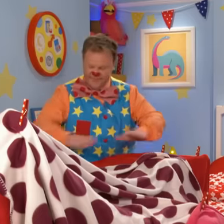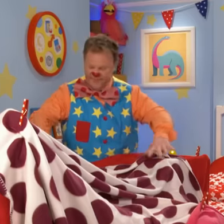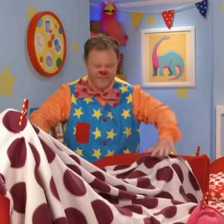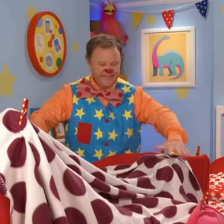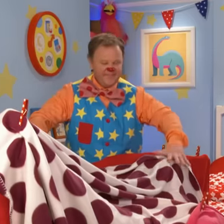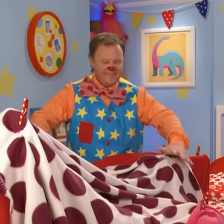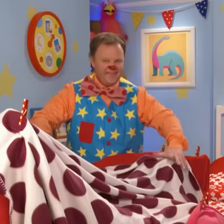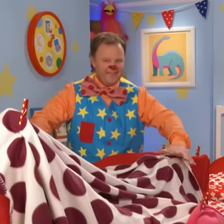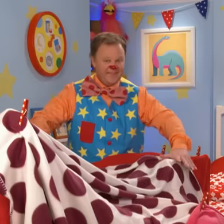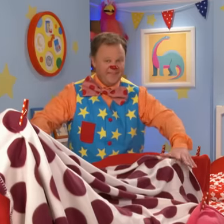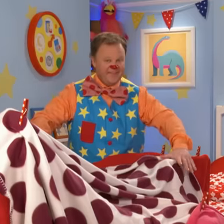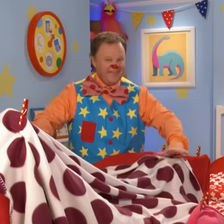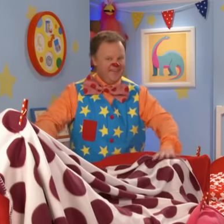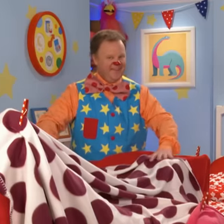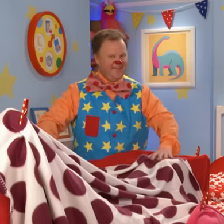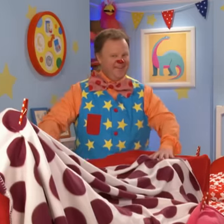wow we love your den